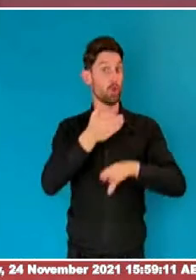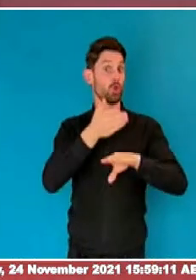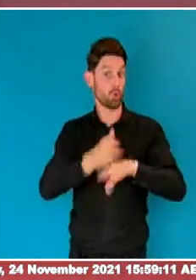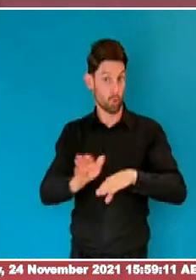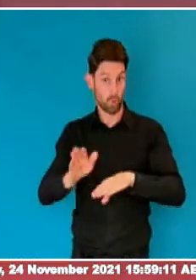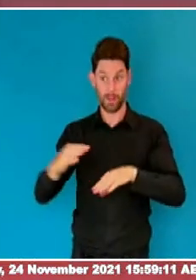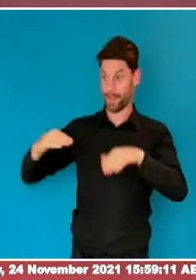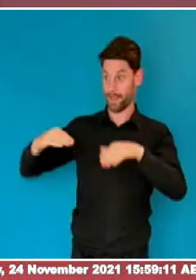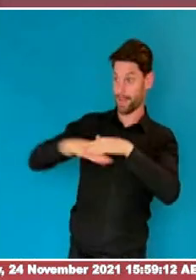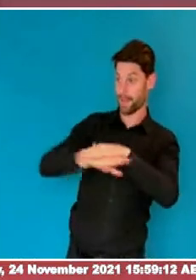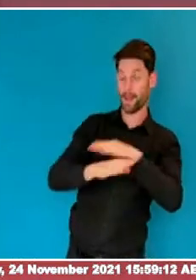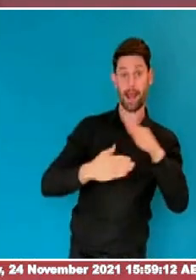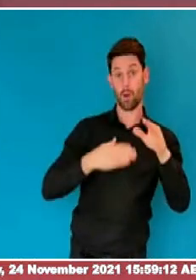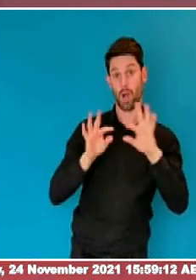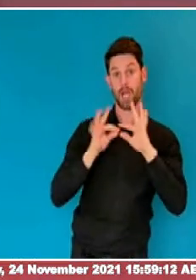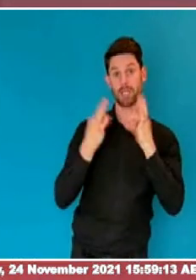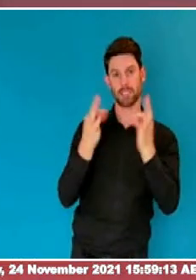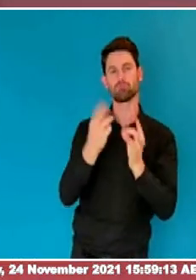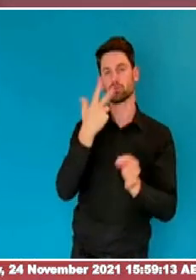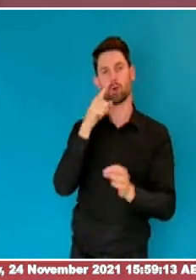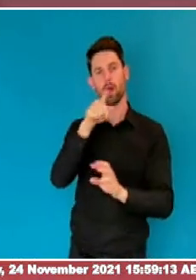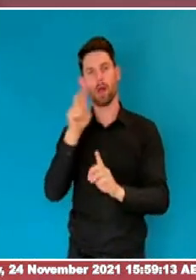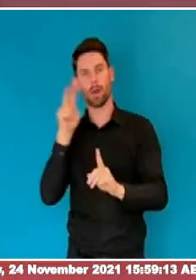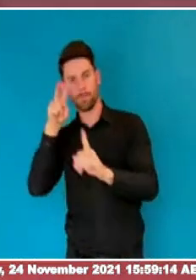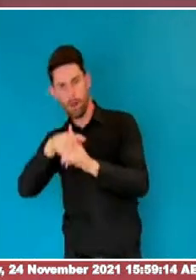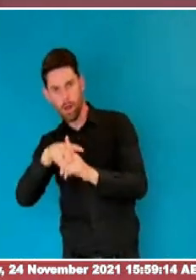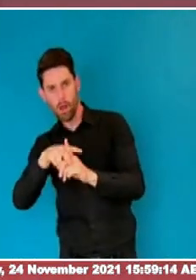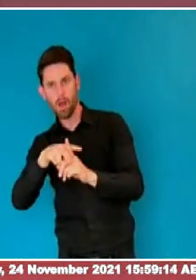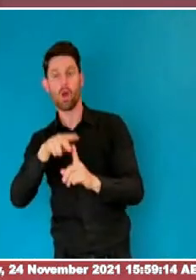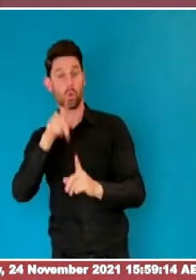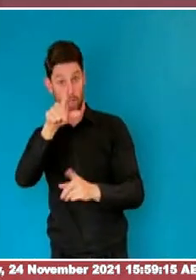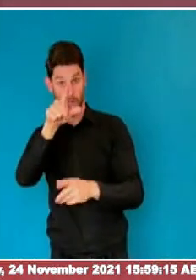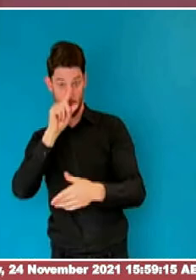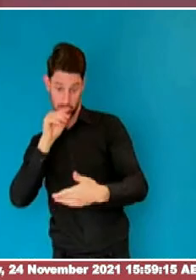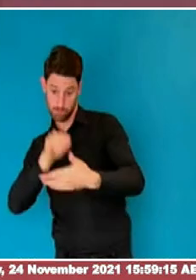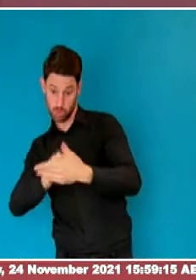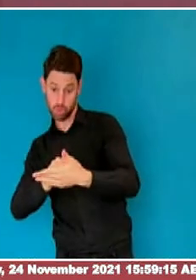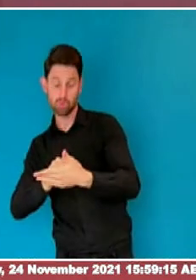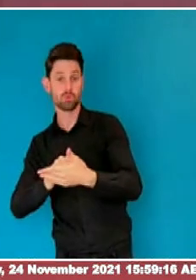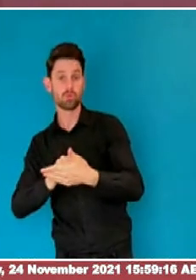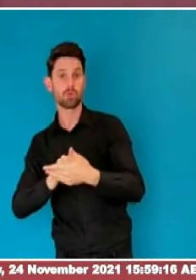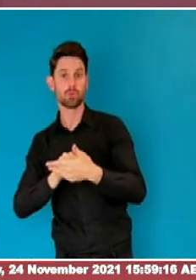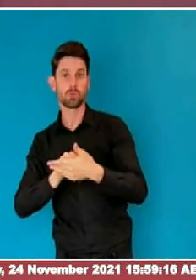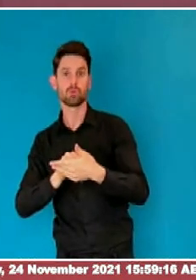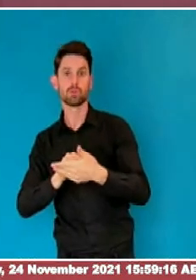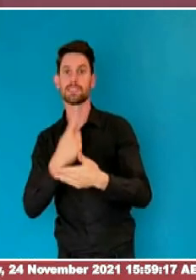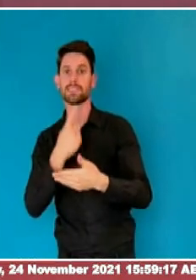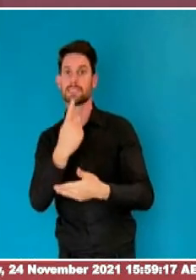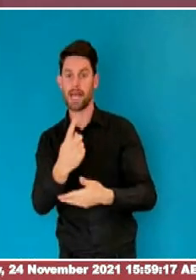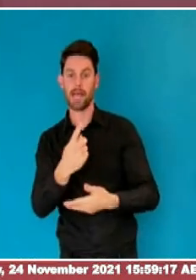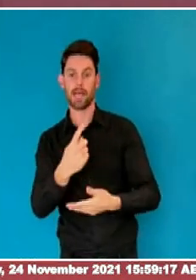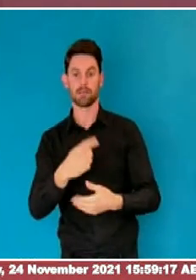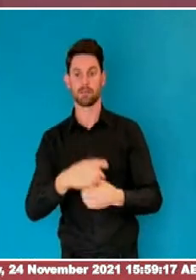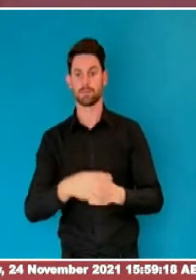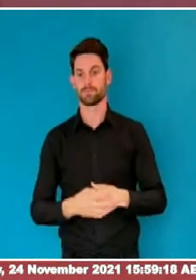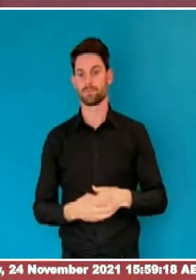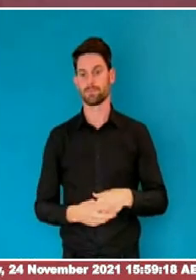recruitment process, you can either flag in the recruitment stages --- three stages in